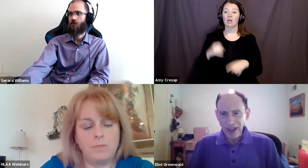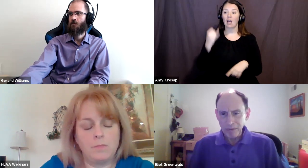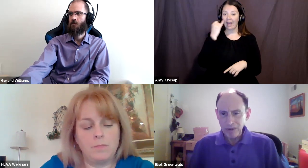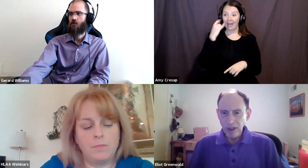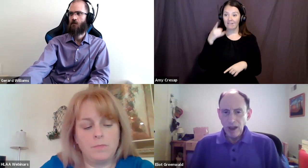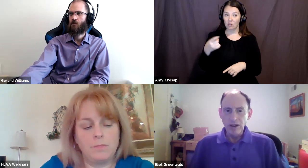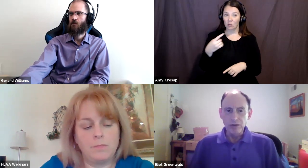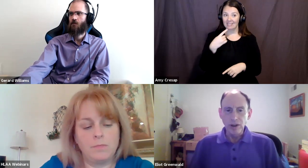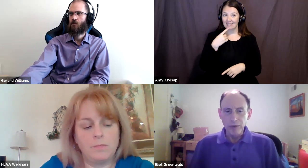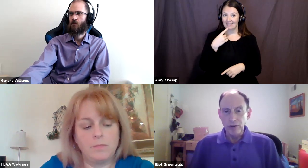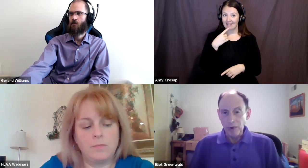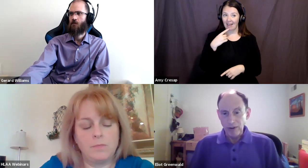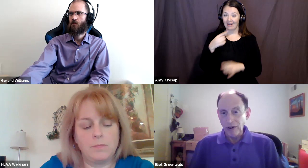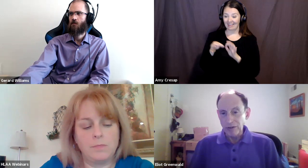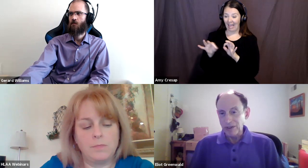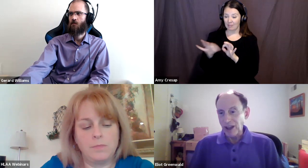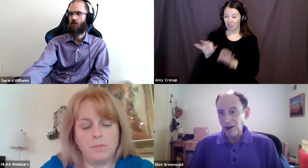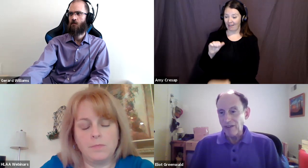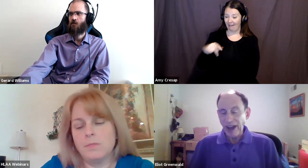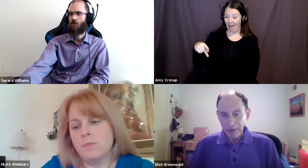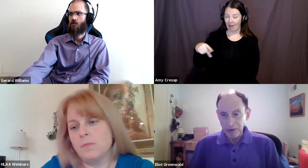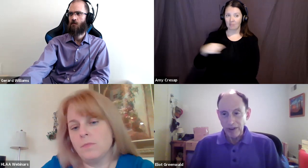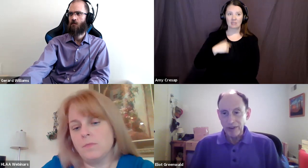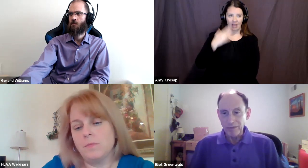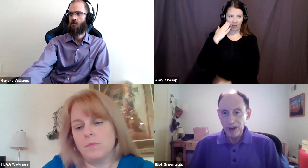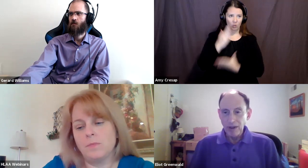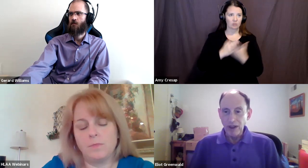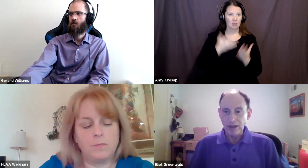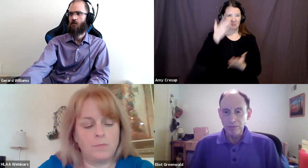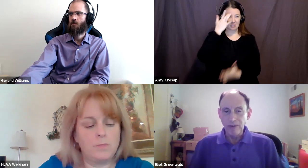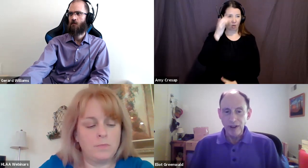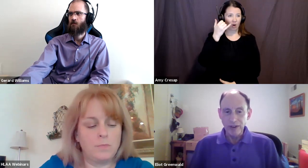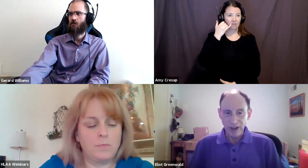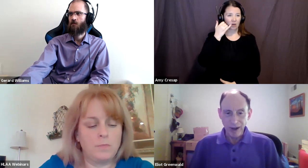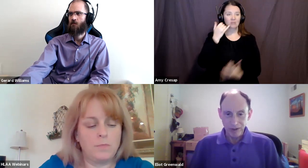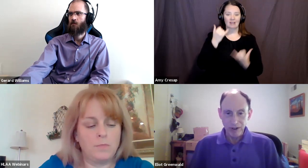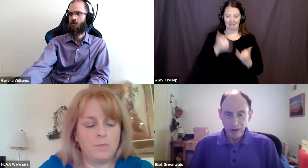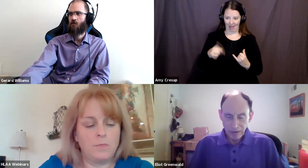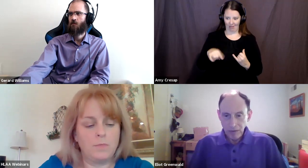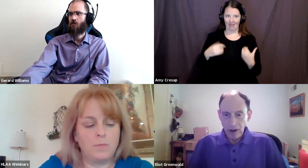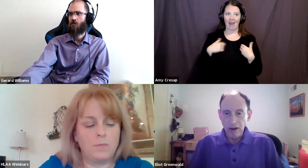captioning apps, some of the smart phones now have apps on them could provide their